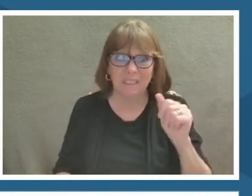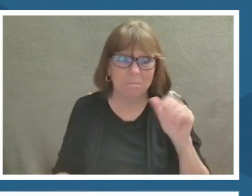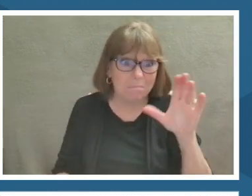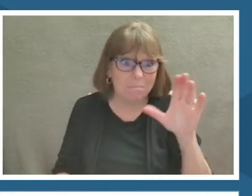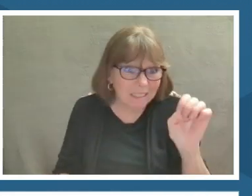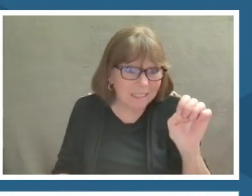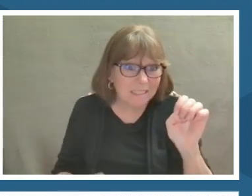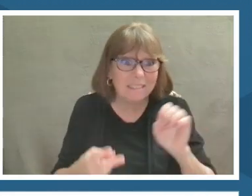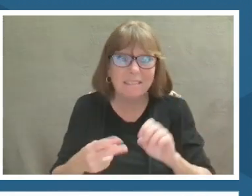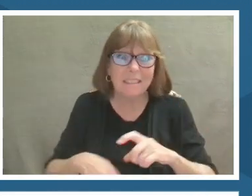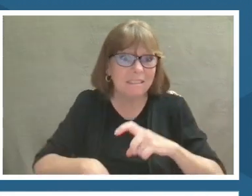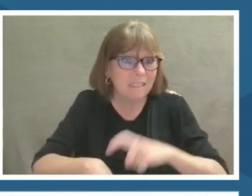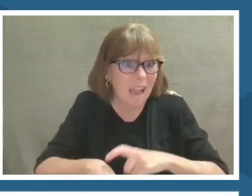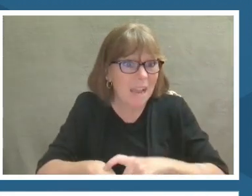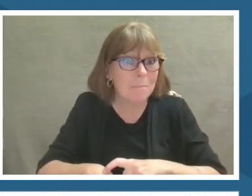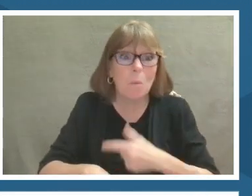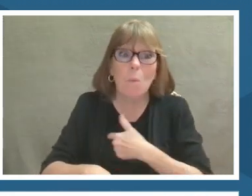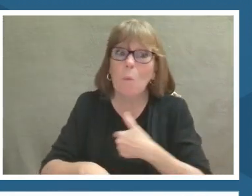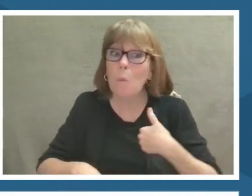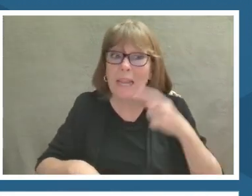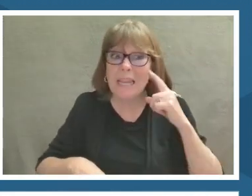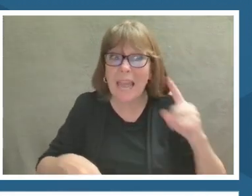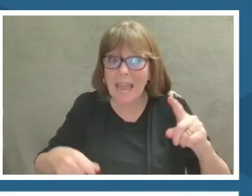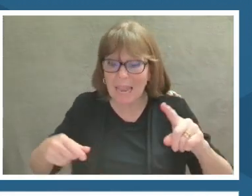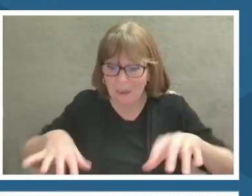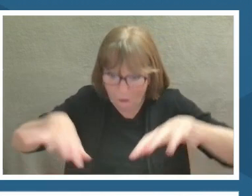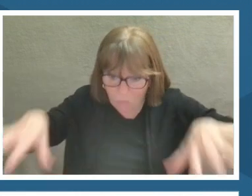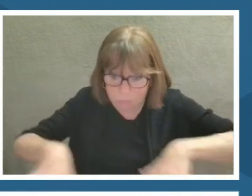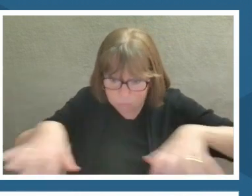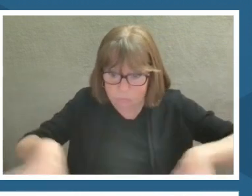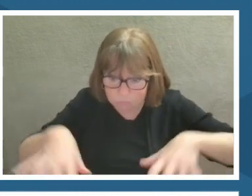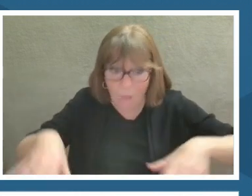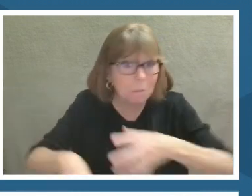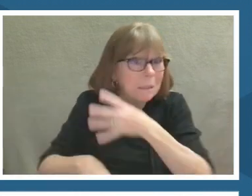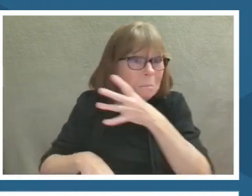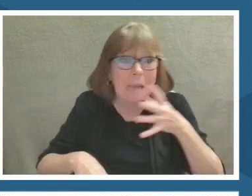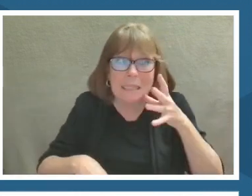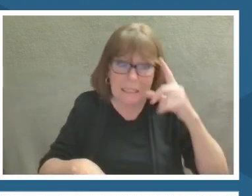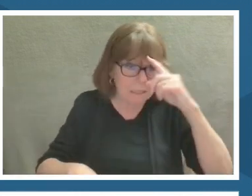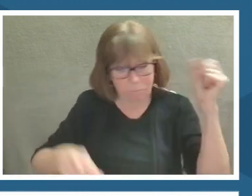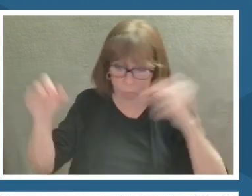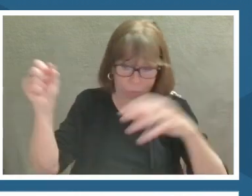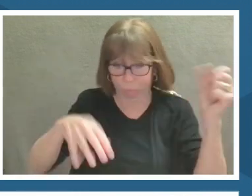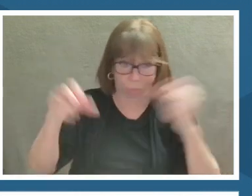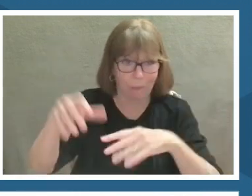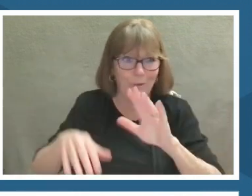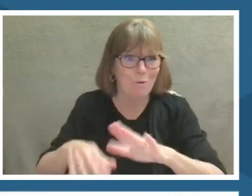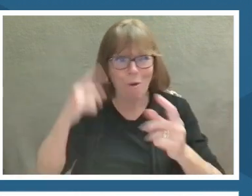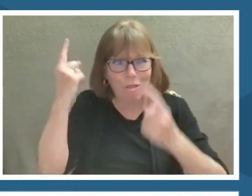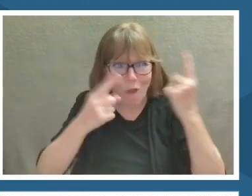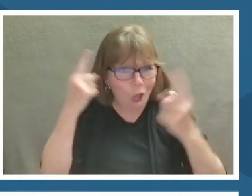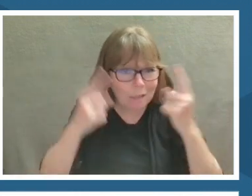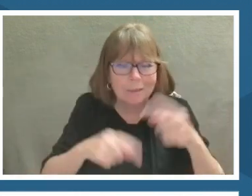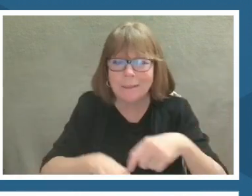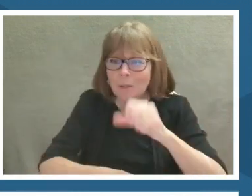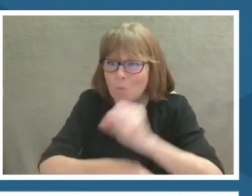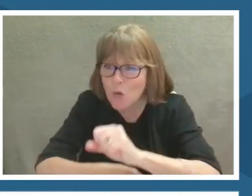and be so broad in your in your thoughts and your work um